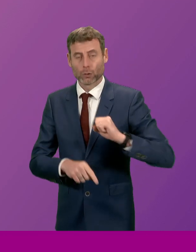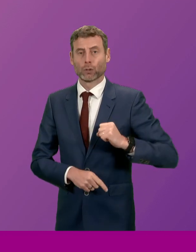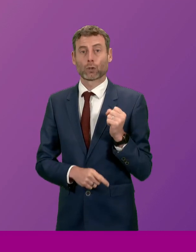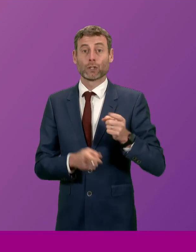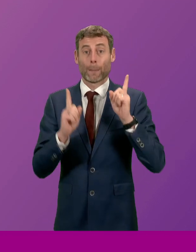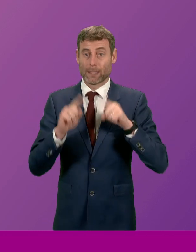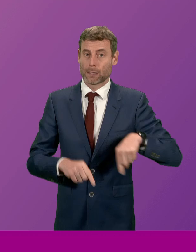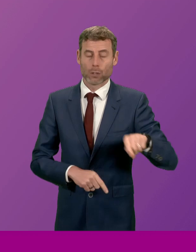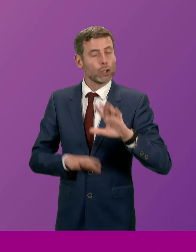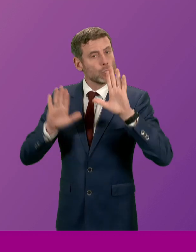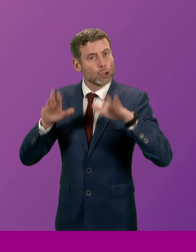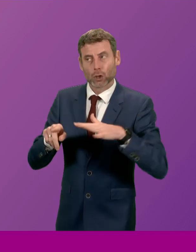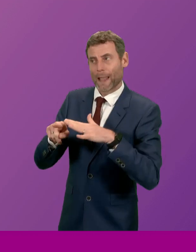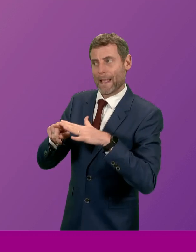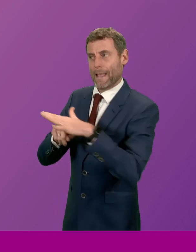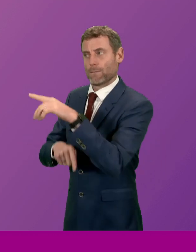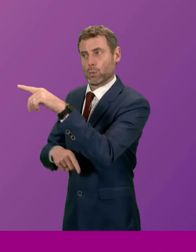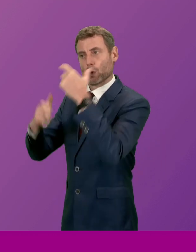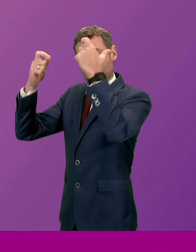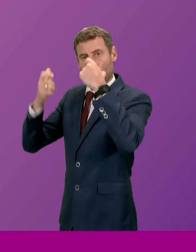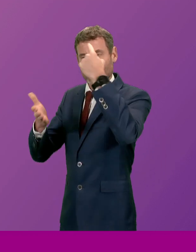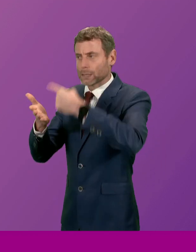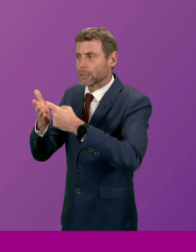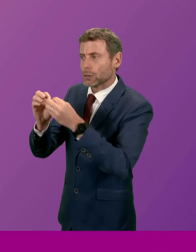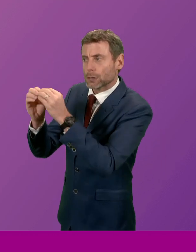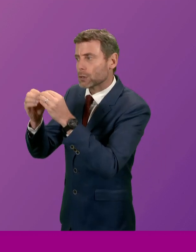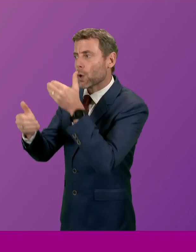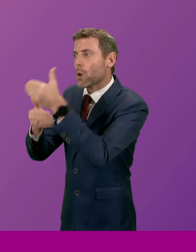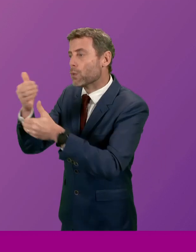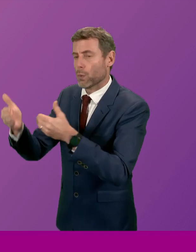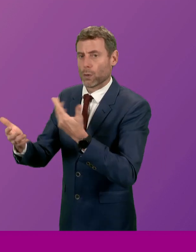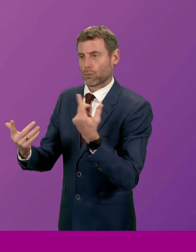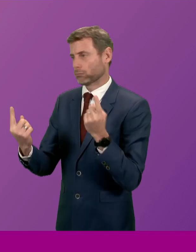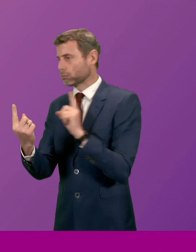not seek to influence ... judicial decisions through any special access to the judiciary”.